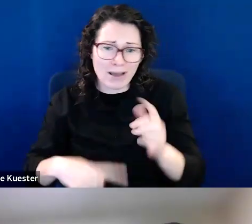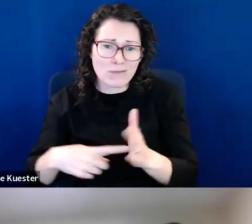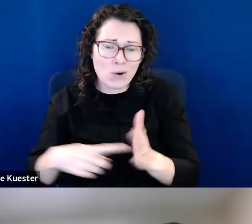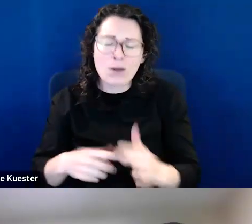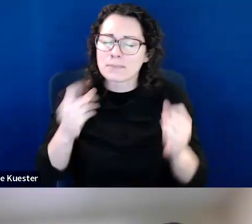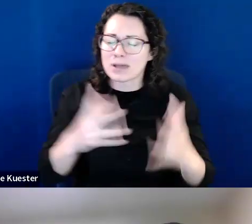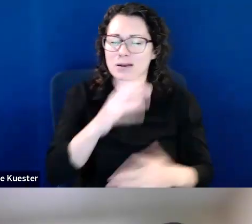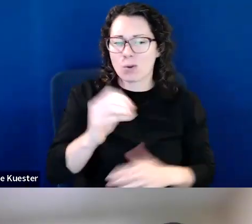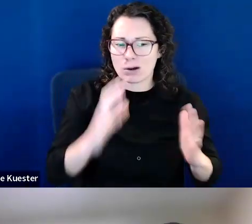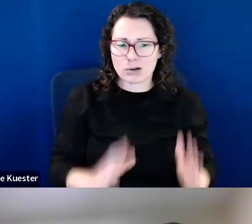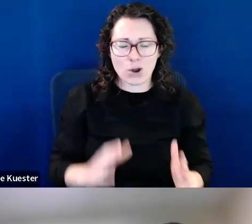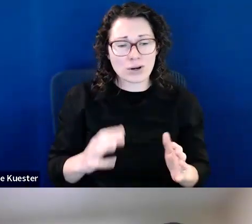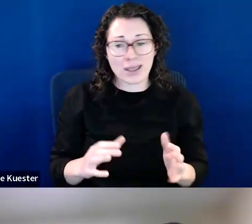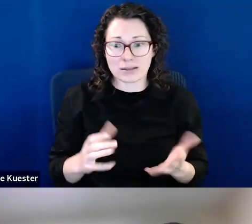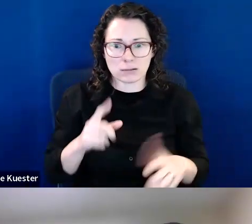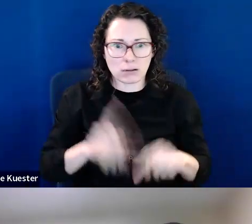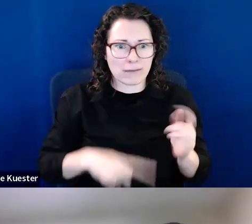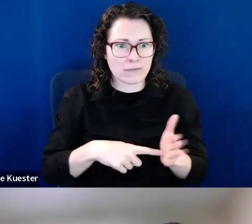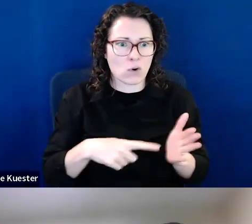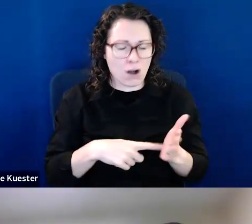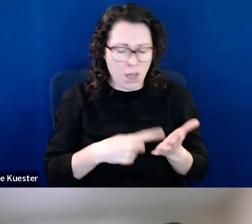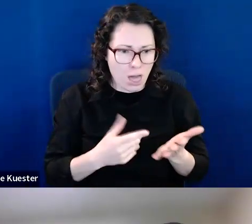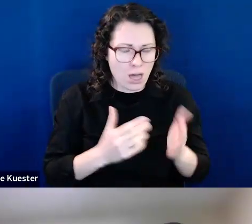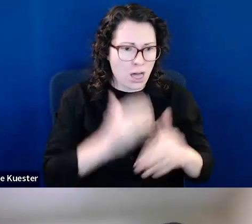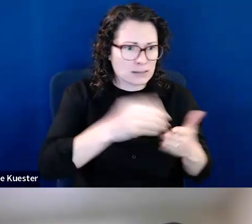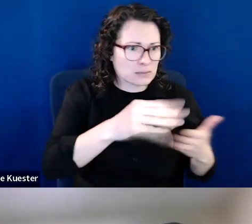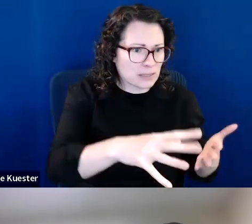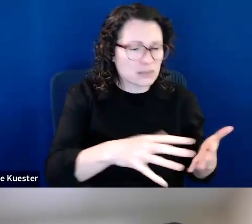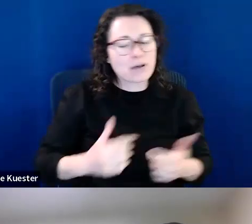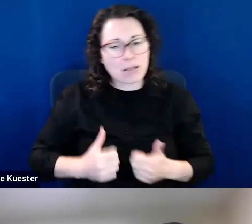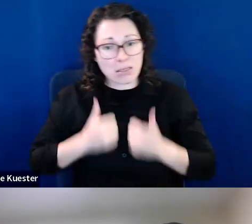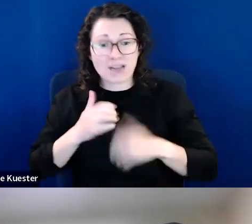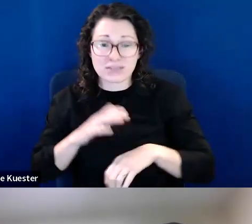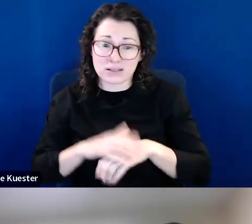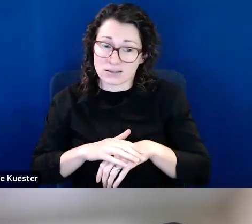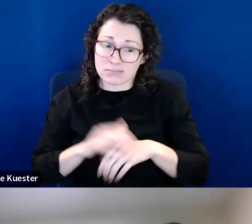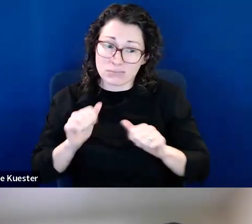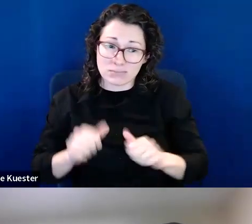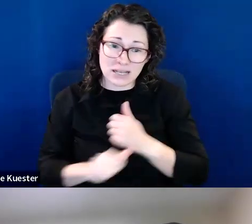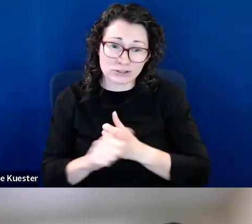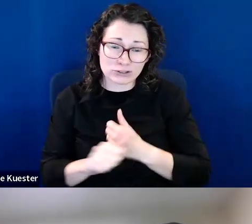Oregonians are priced out of their medications and our lives are on the line. In 2024,